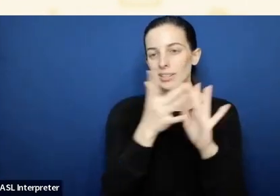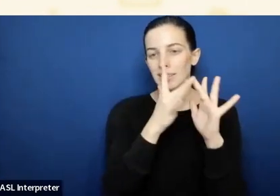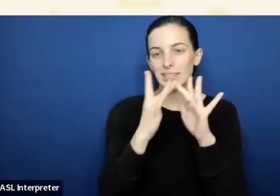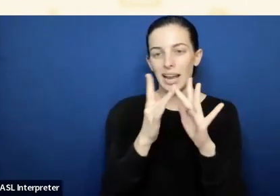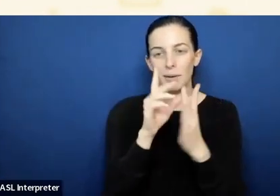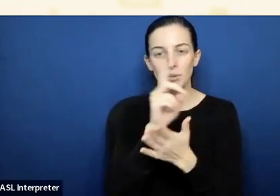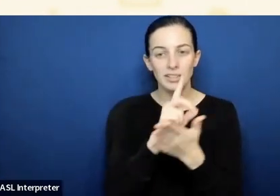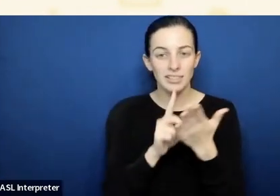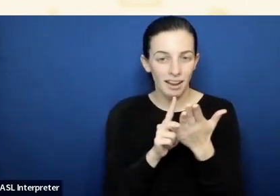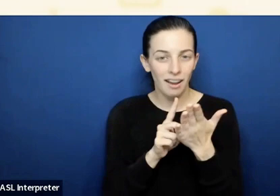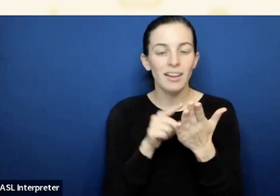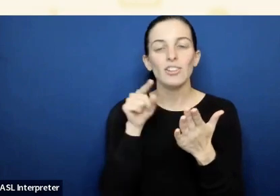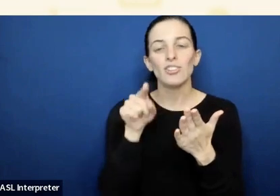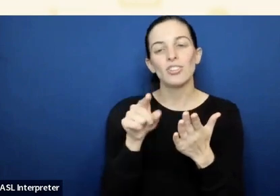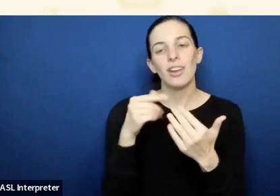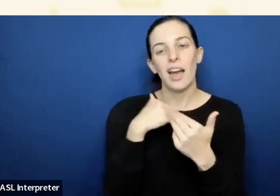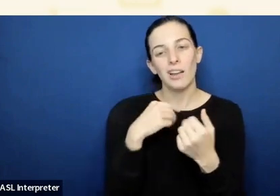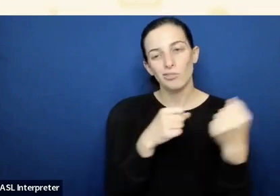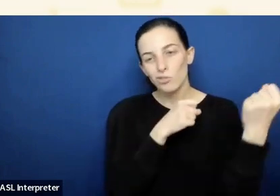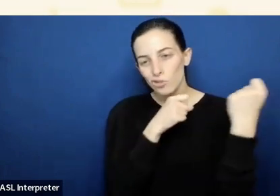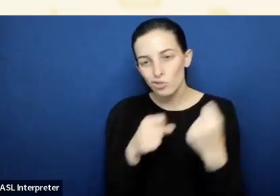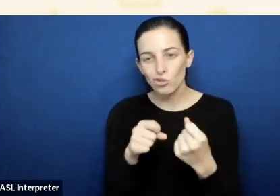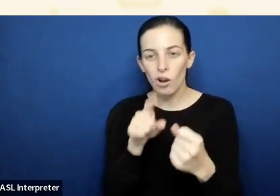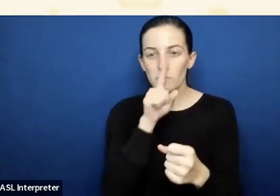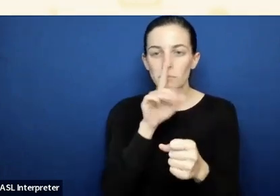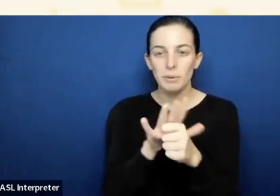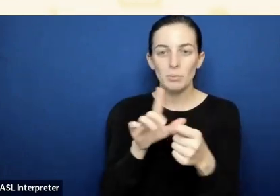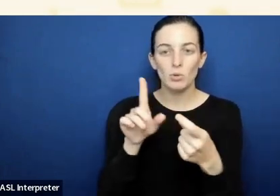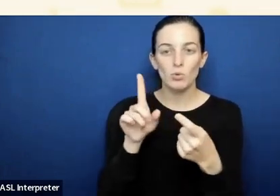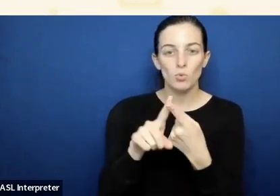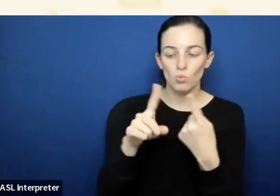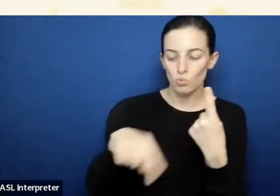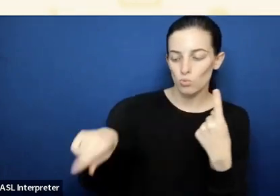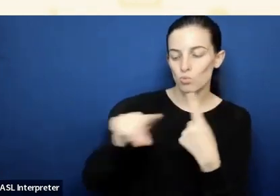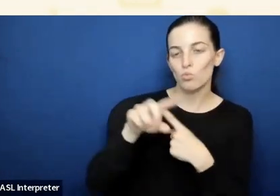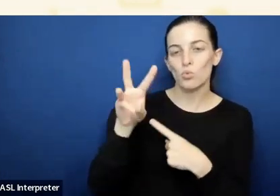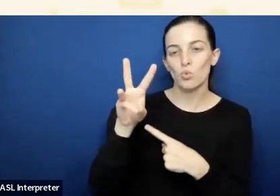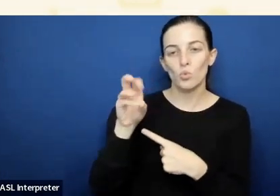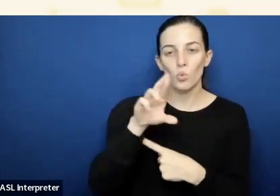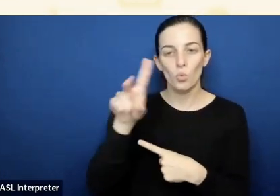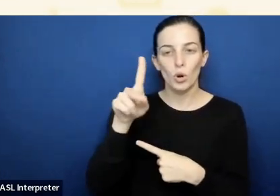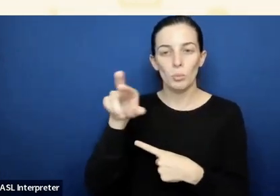She has a strong commitment to the WordPress community and a passion for sharing knowledge.